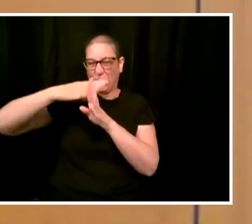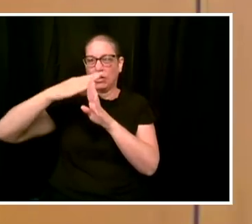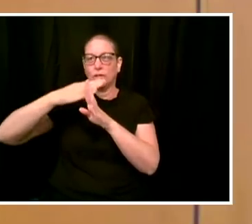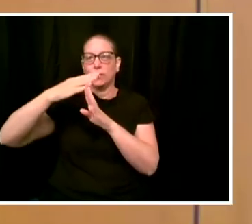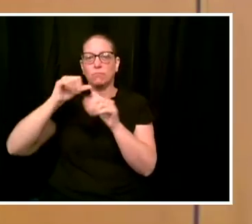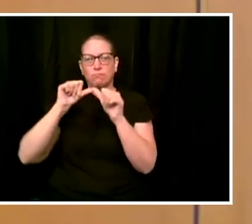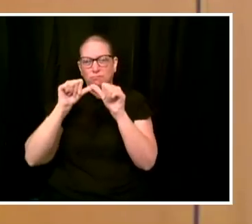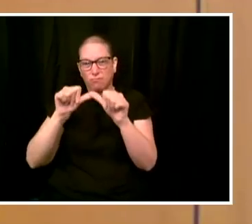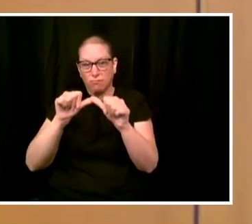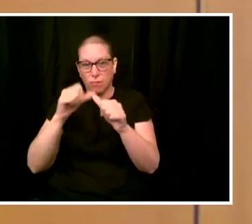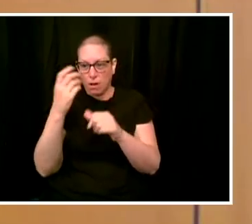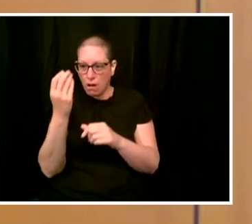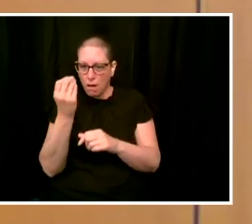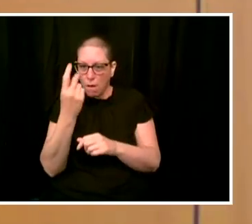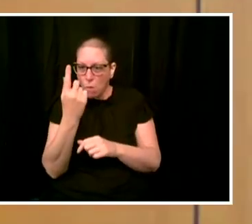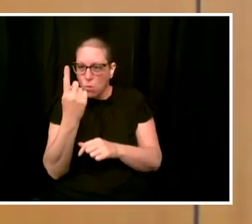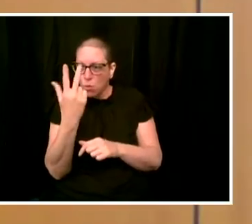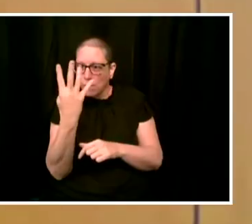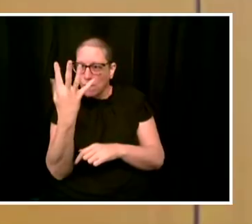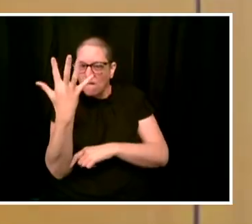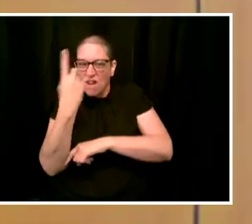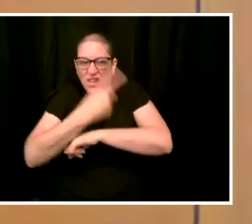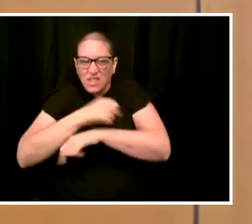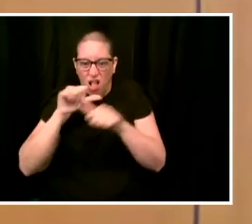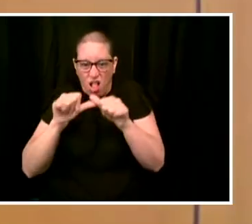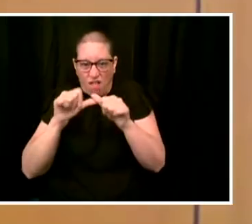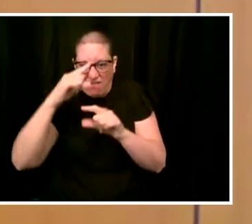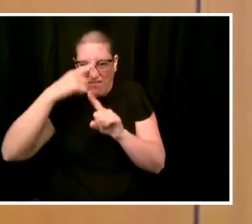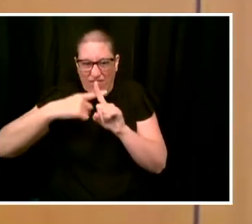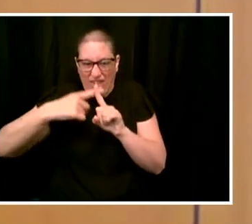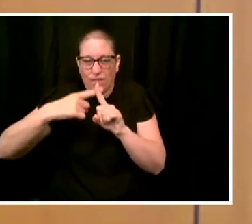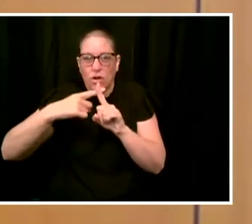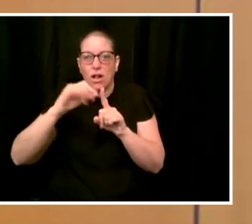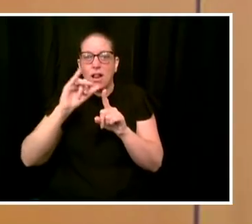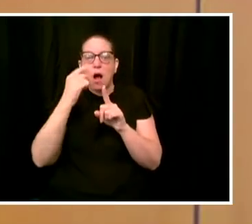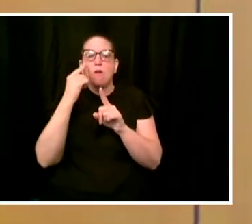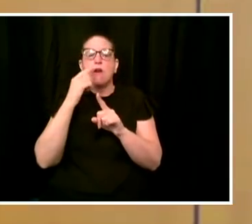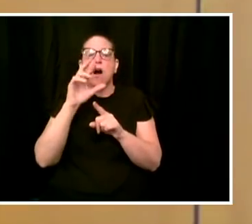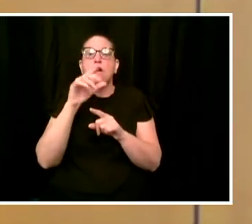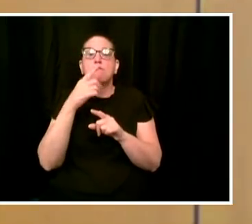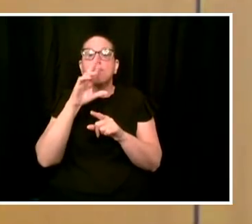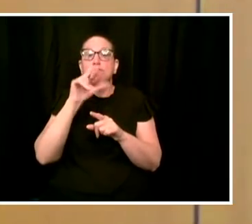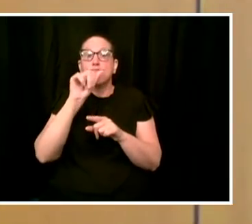THAT INCLUDES GHHI FEVERS FOR